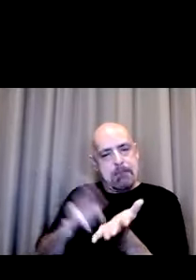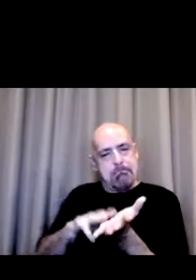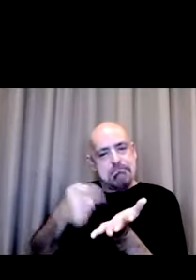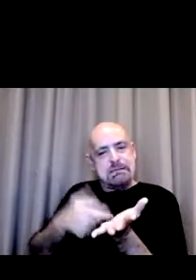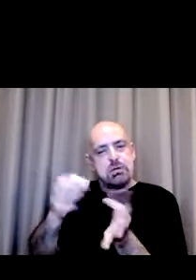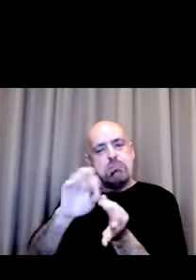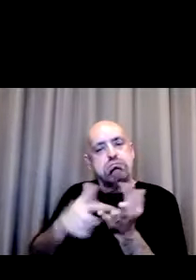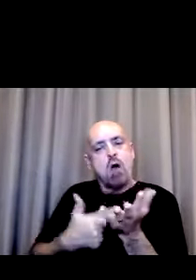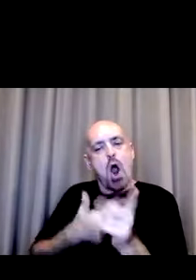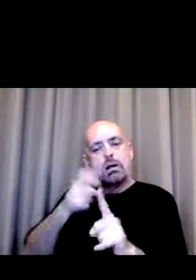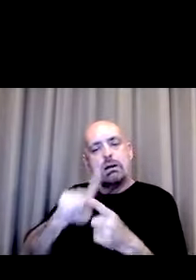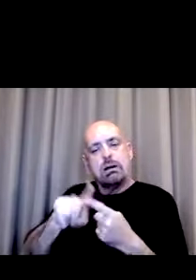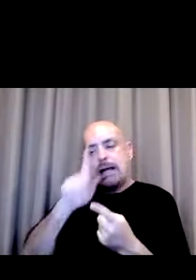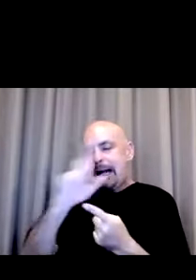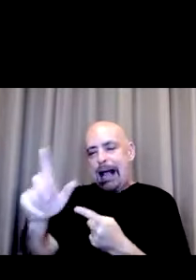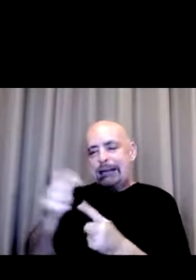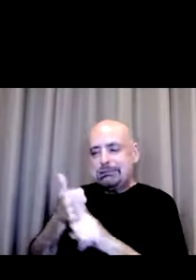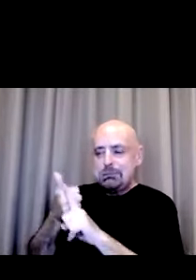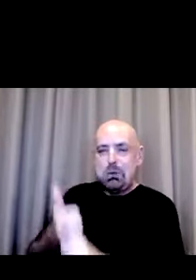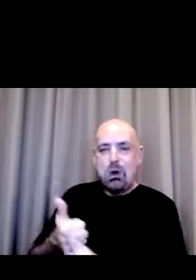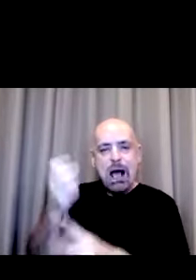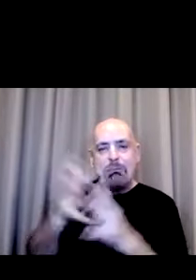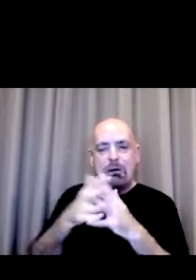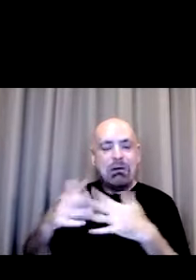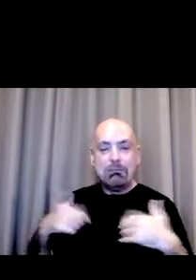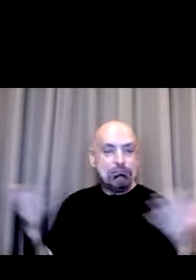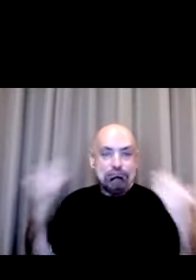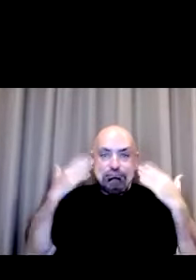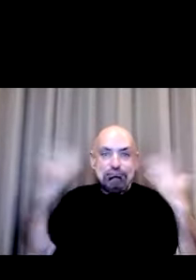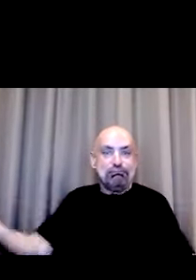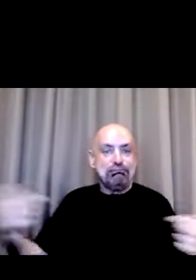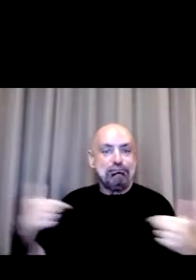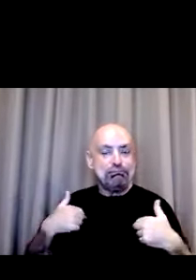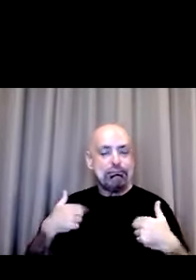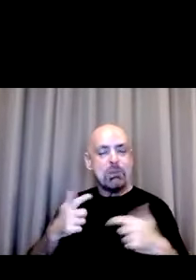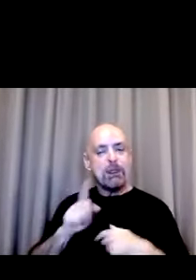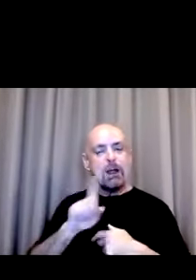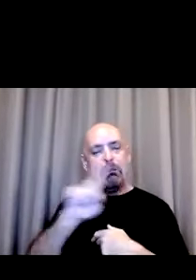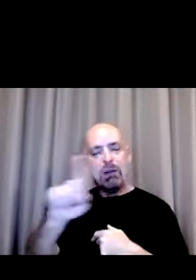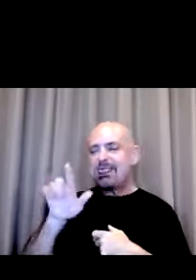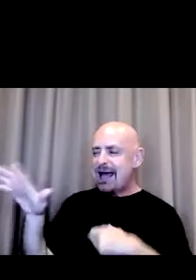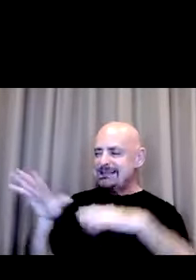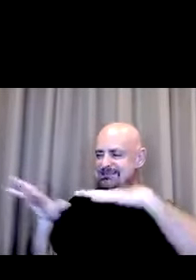revolution? What could have upset Mary Wollstonecraft.